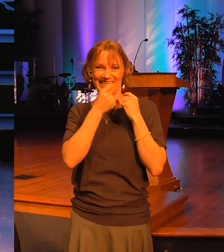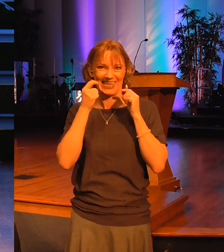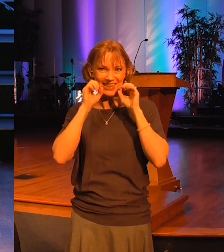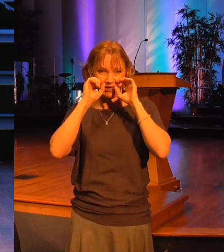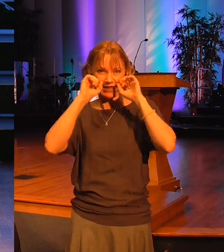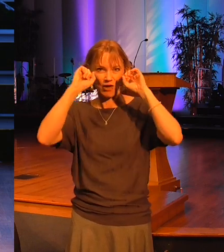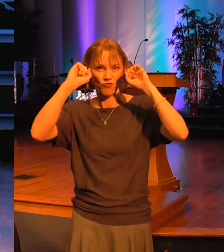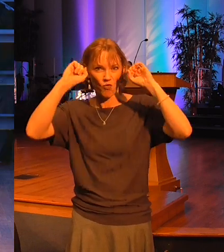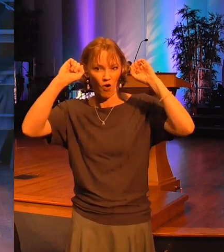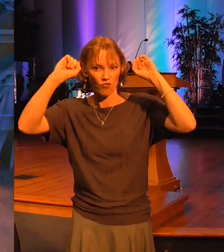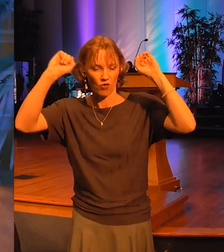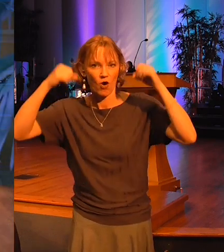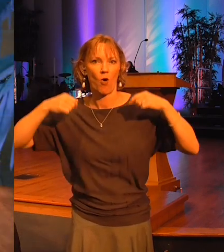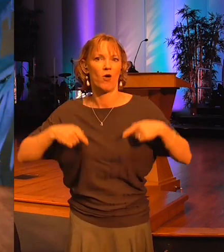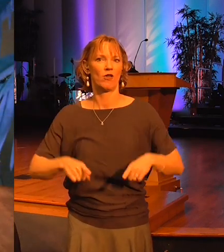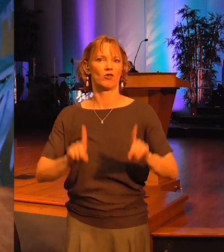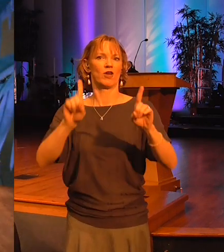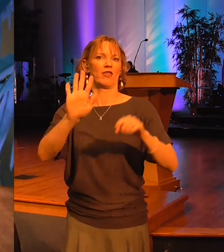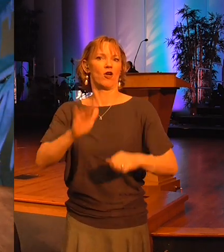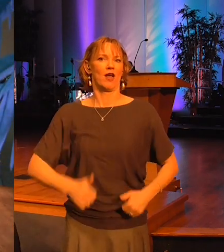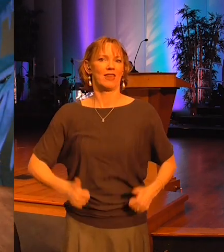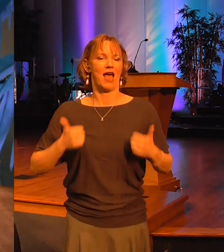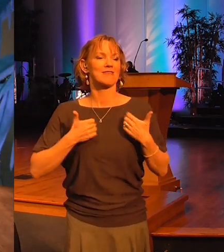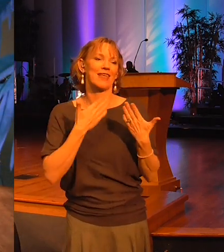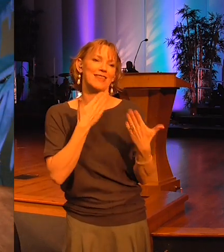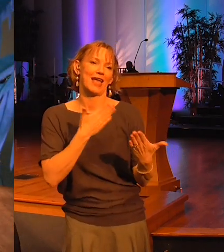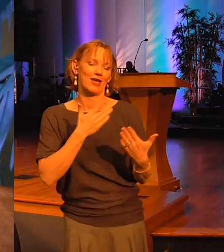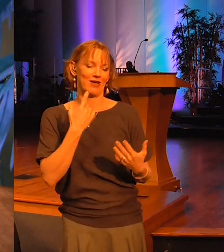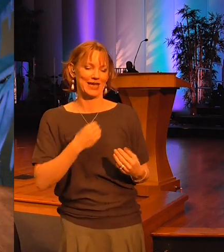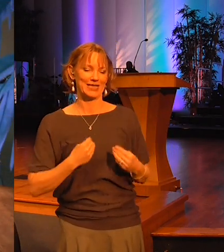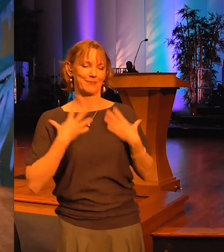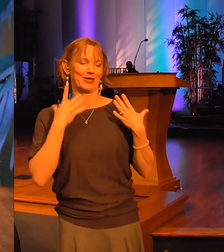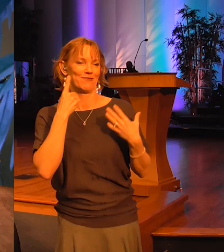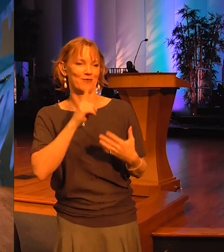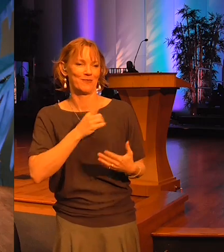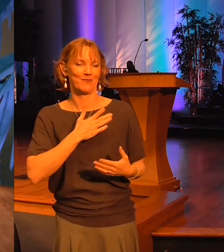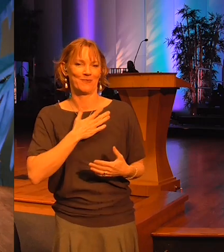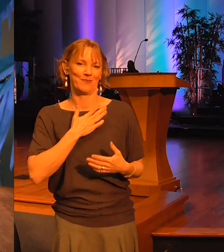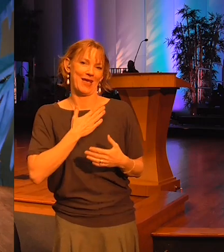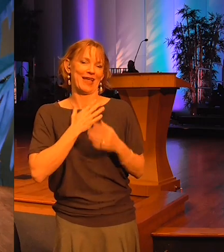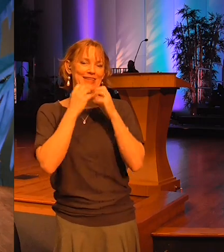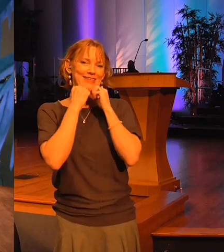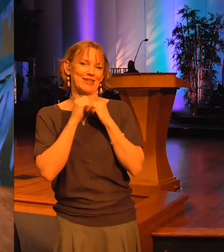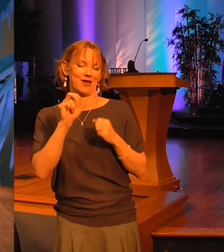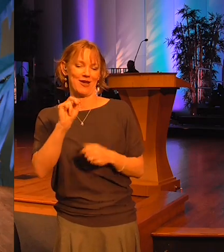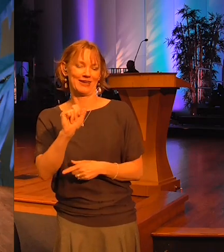about that thank you for that inspiration my dear little Nancy uh but I I'd like to share with you